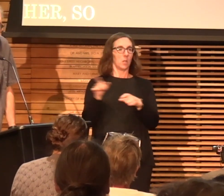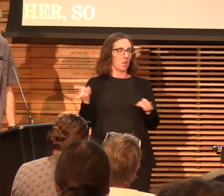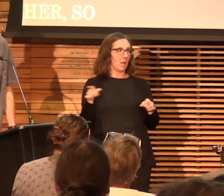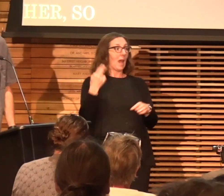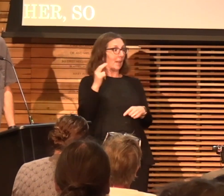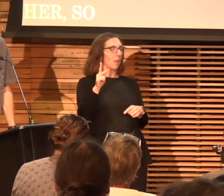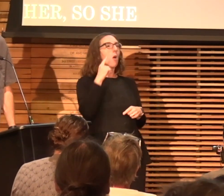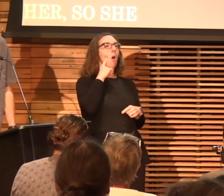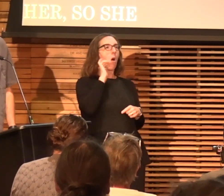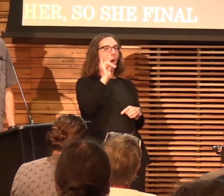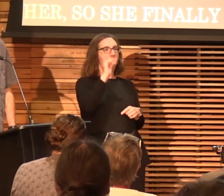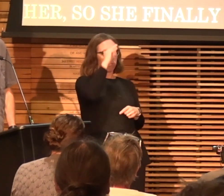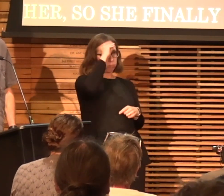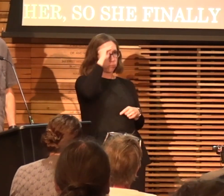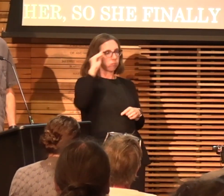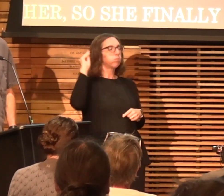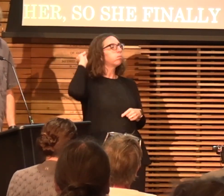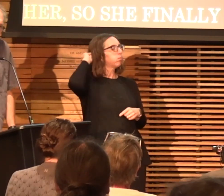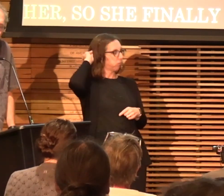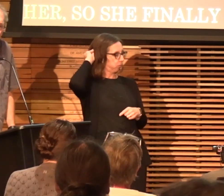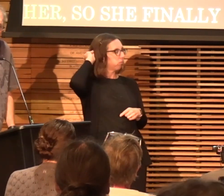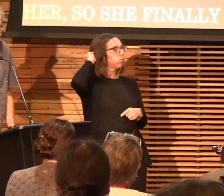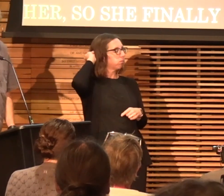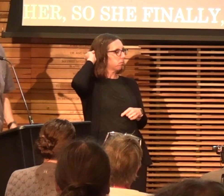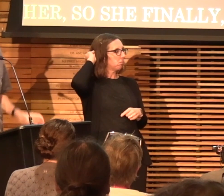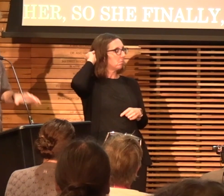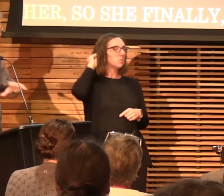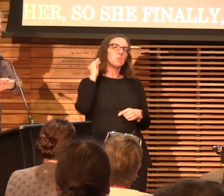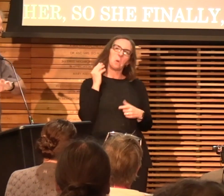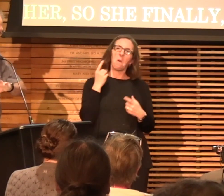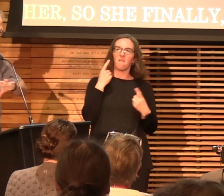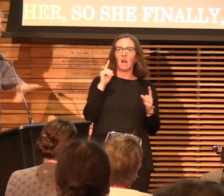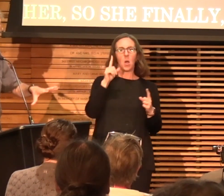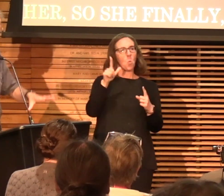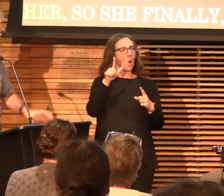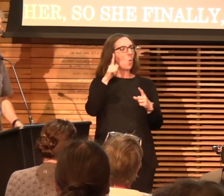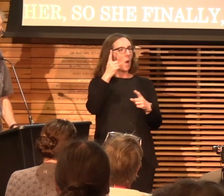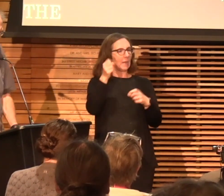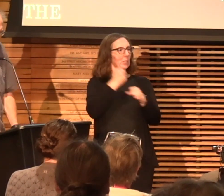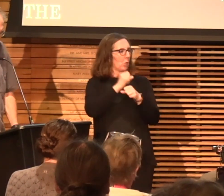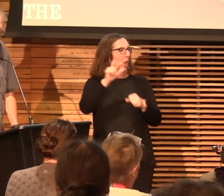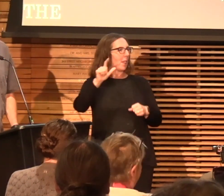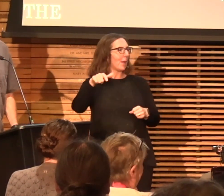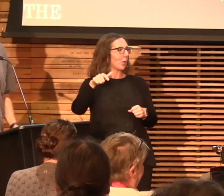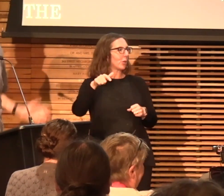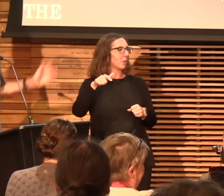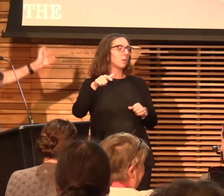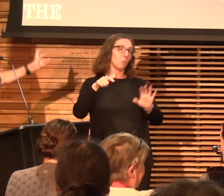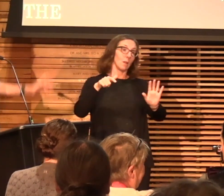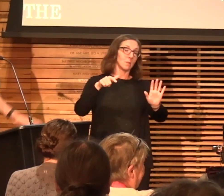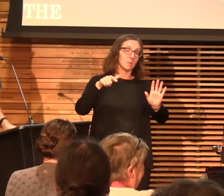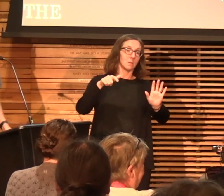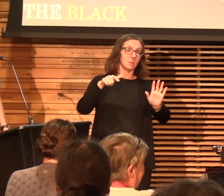she finally... A year later, meanwhile, Blaxall,